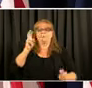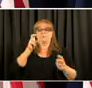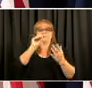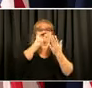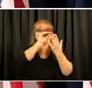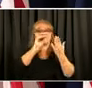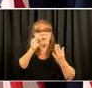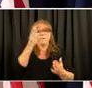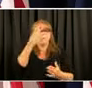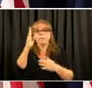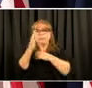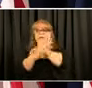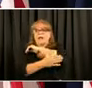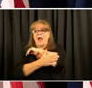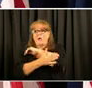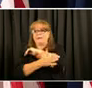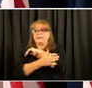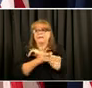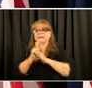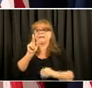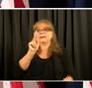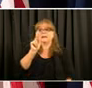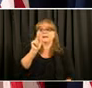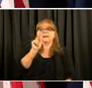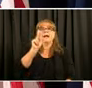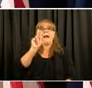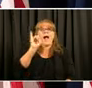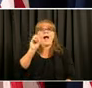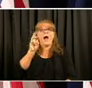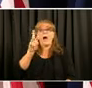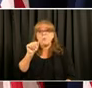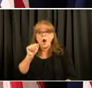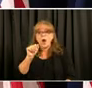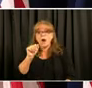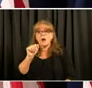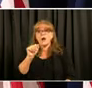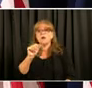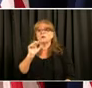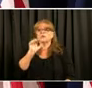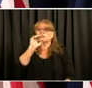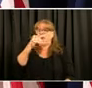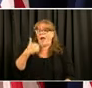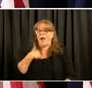never had a single case of coke in six months so i'm kind of curious about what the data is